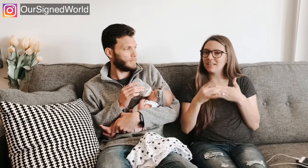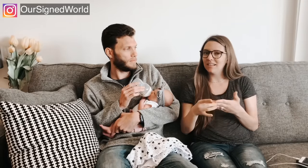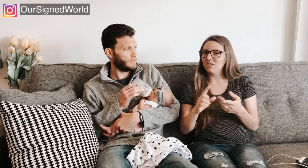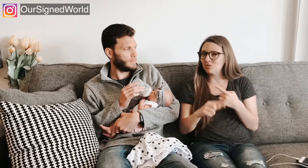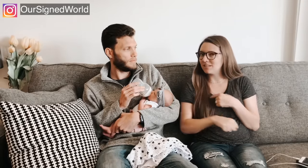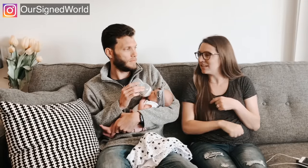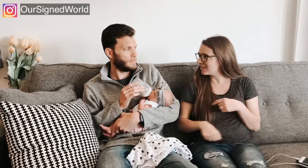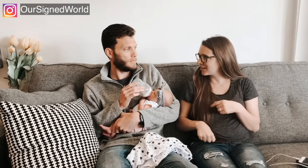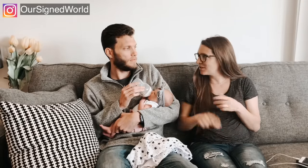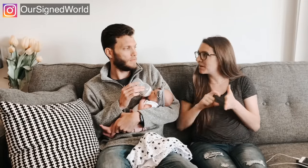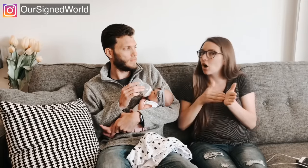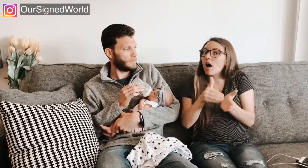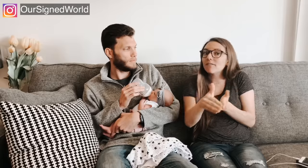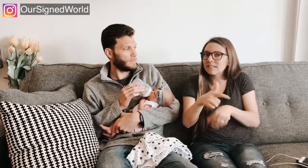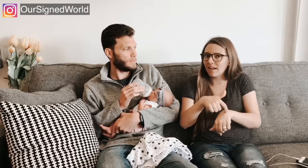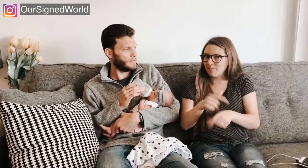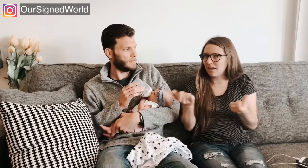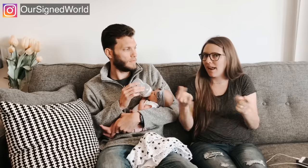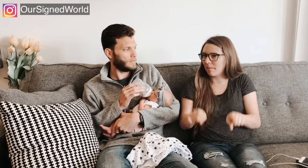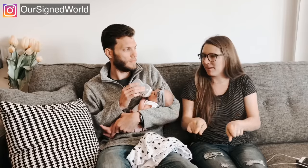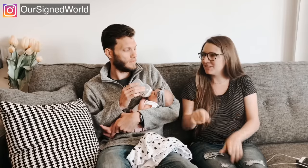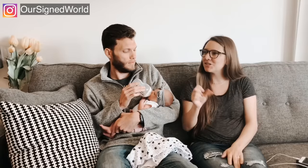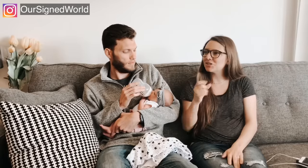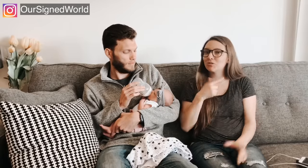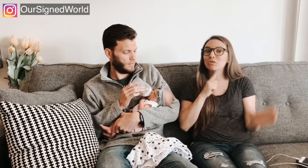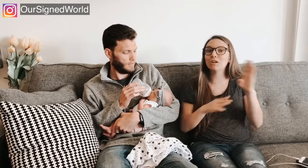lead to his c-section because often times that happens and so I was really